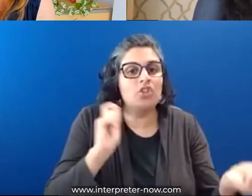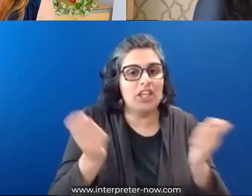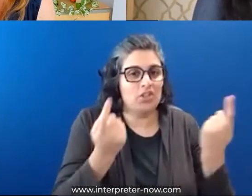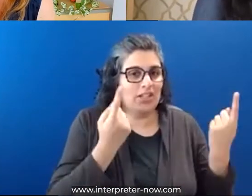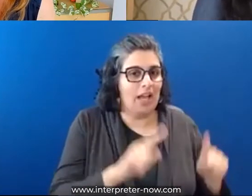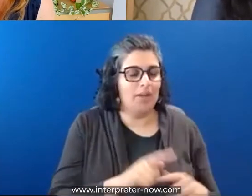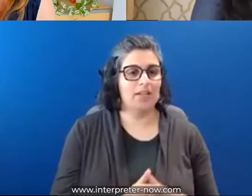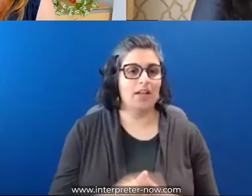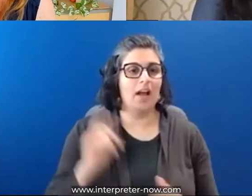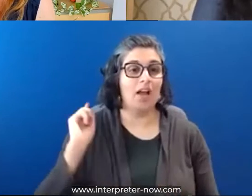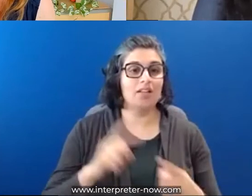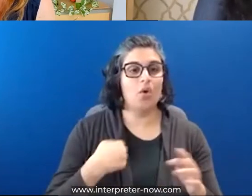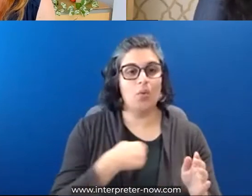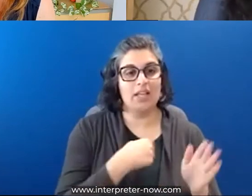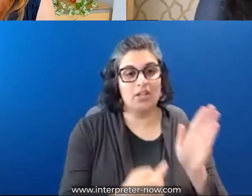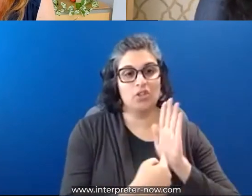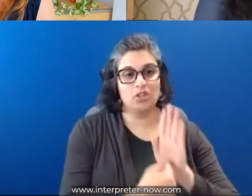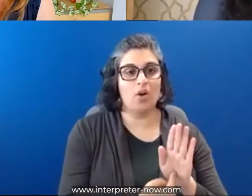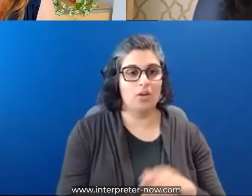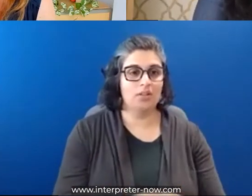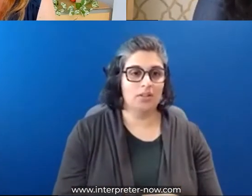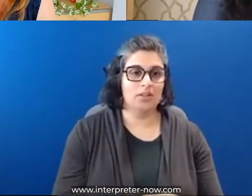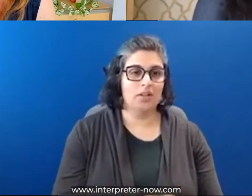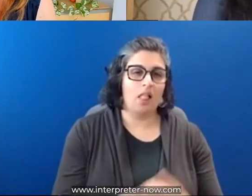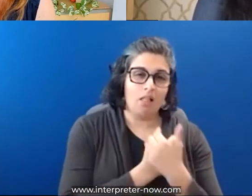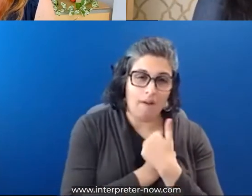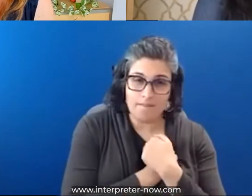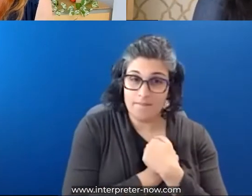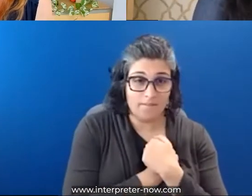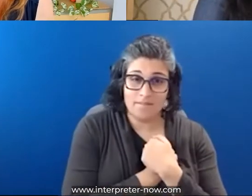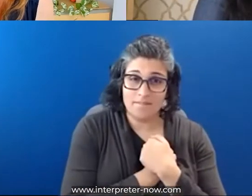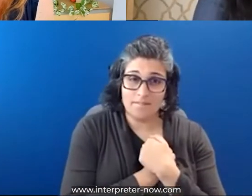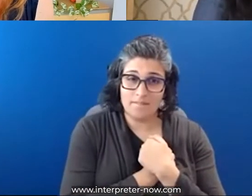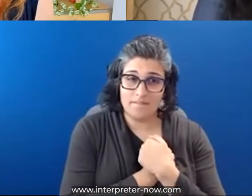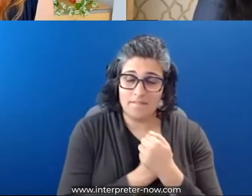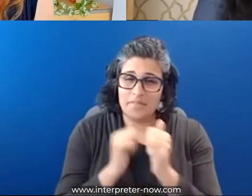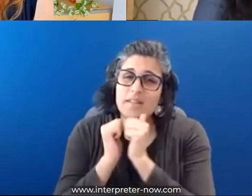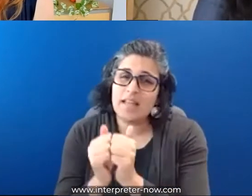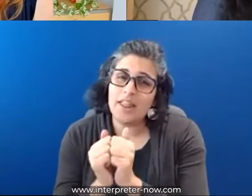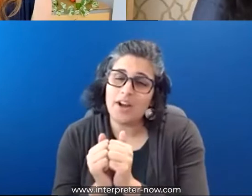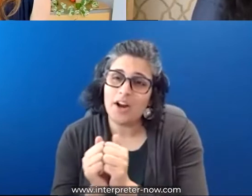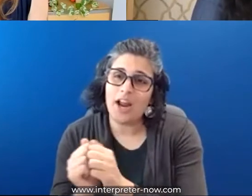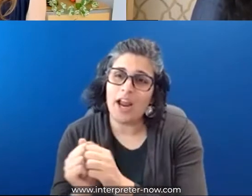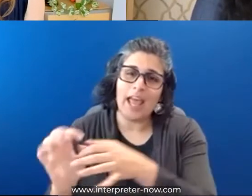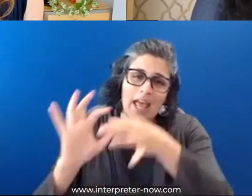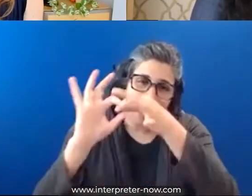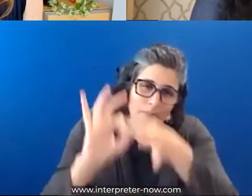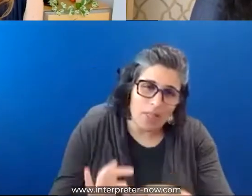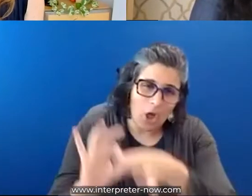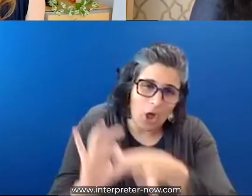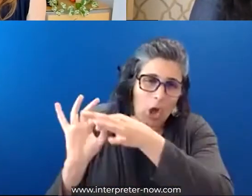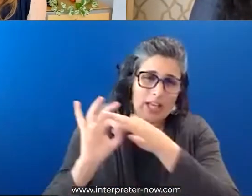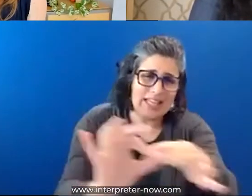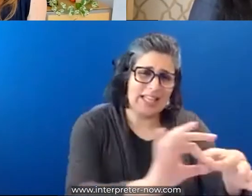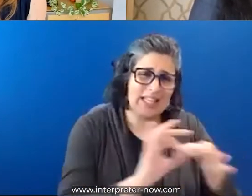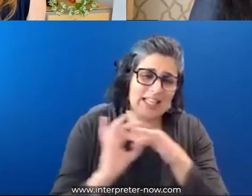Until we can show that love and being together in belonging is more enticing than the fear,